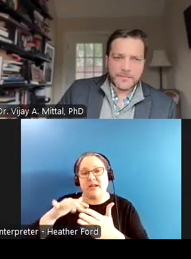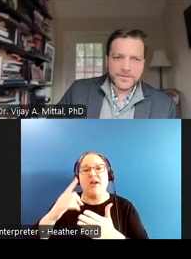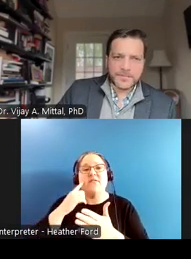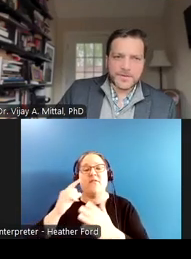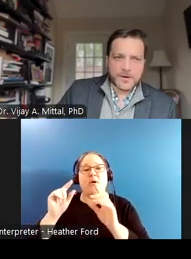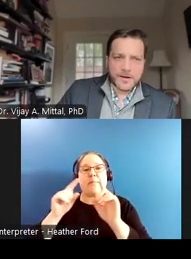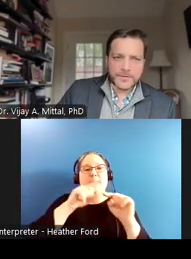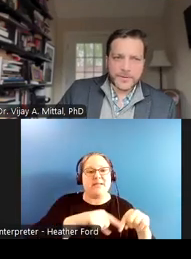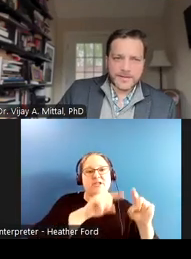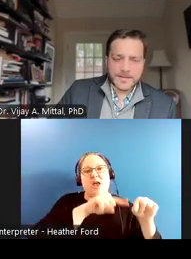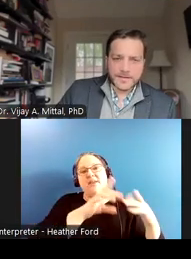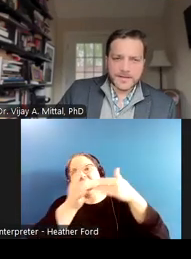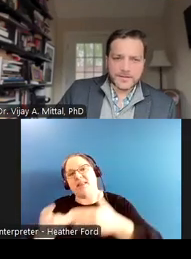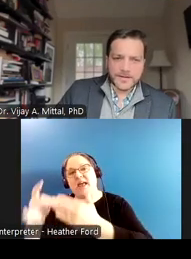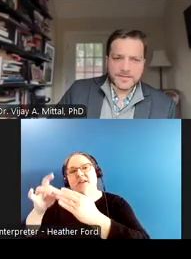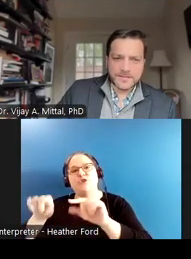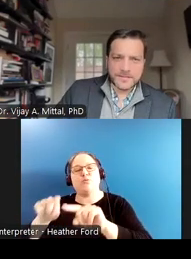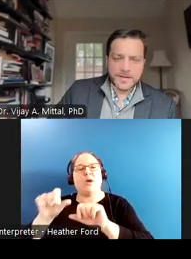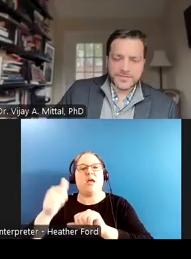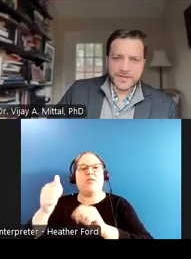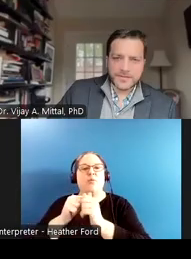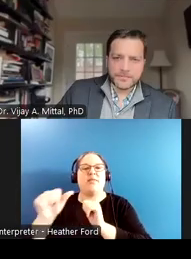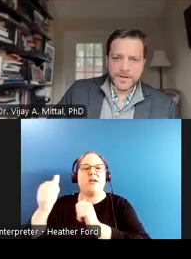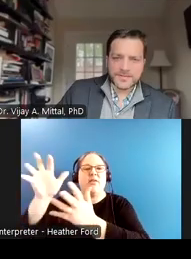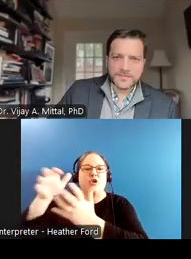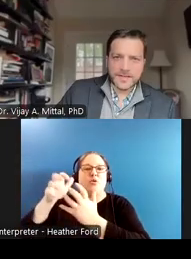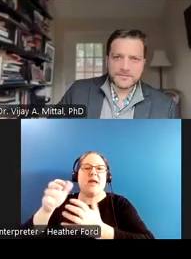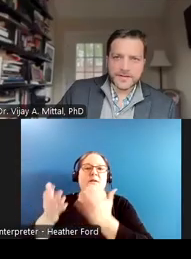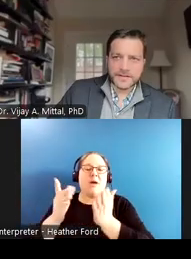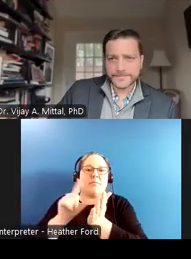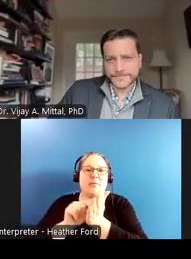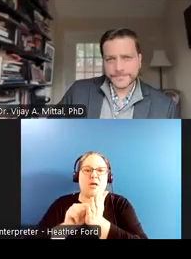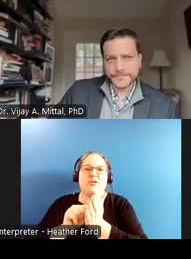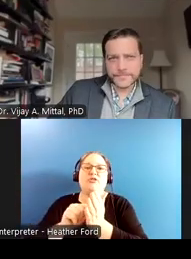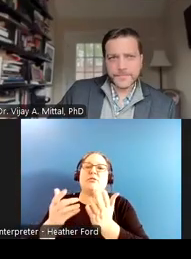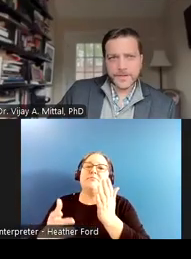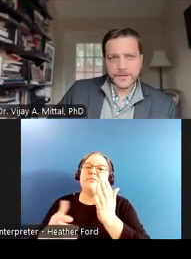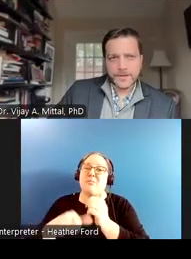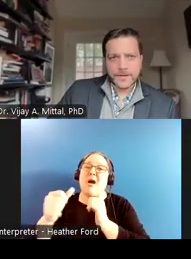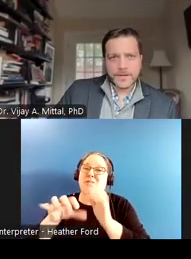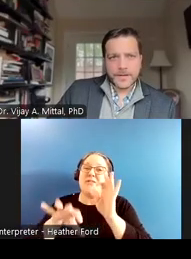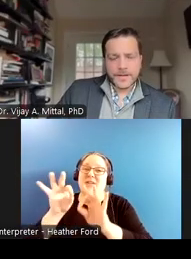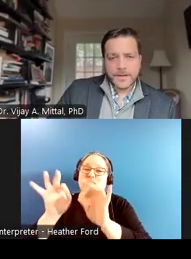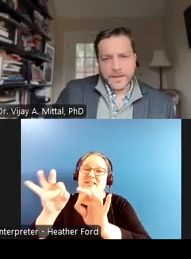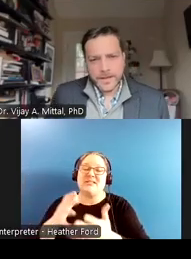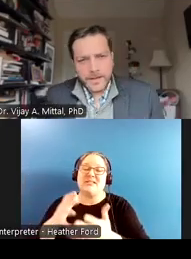um with a BBRF grant and getting ready to to publish another positive set of findings.